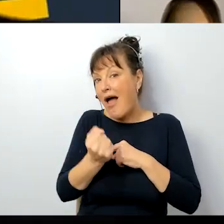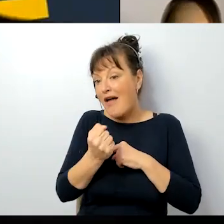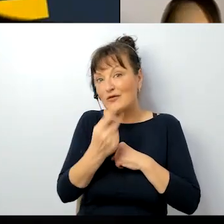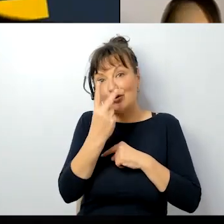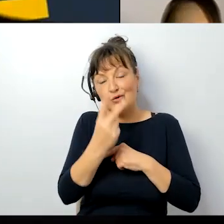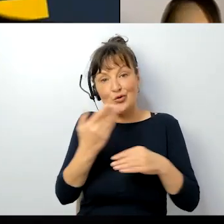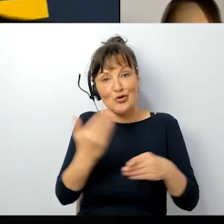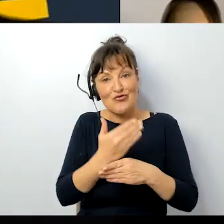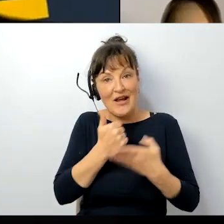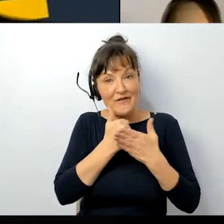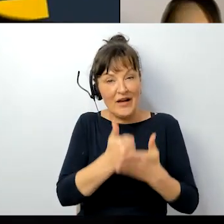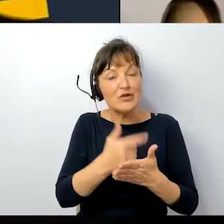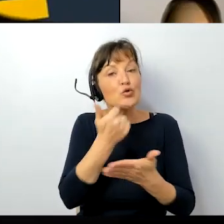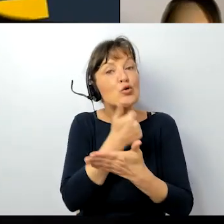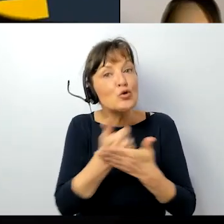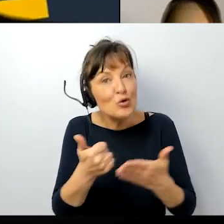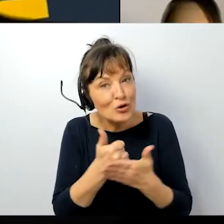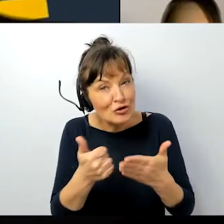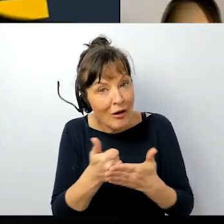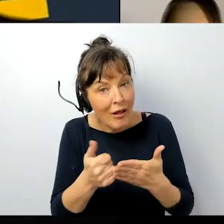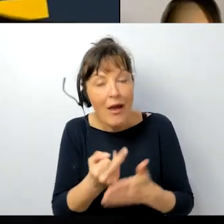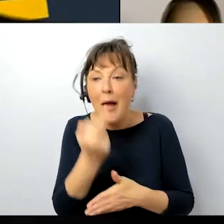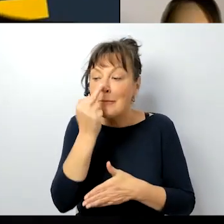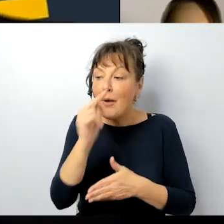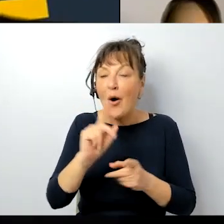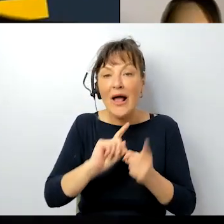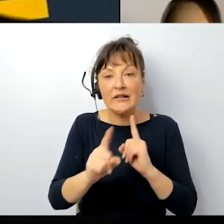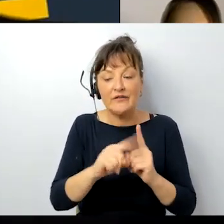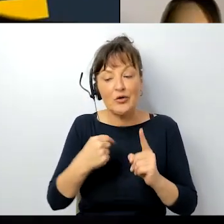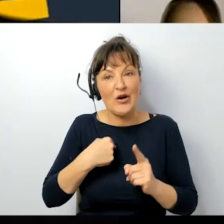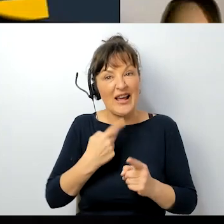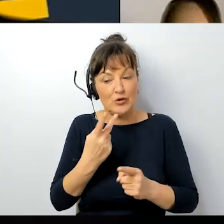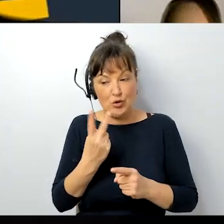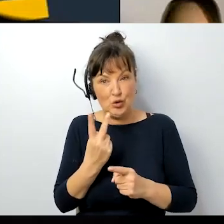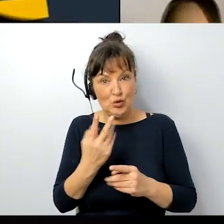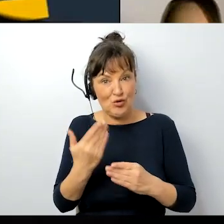two careers advisers, so what I would say is, they might organise your mock interview with the other